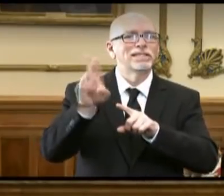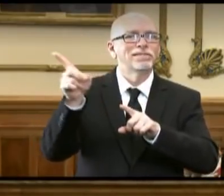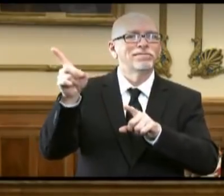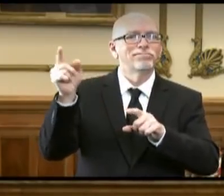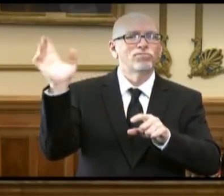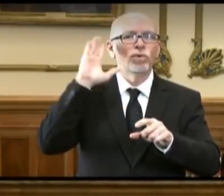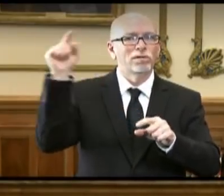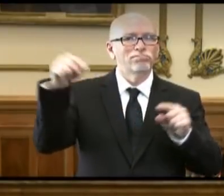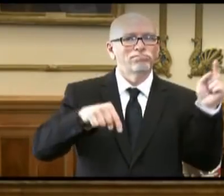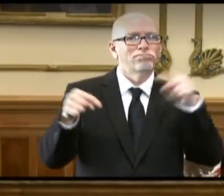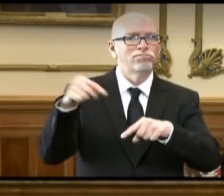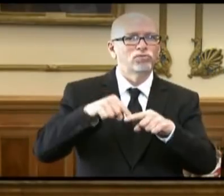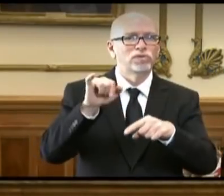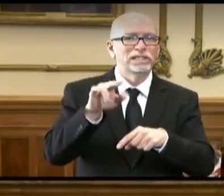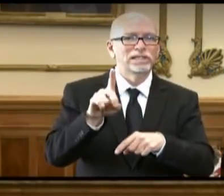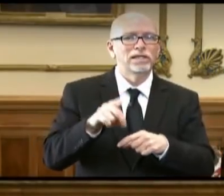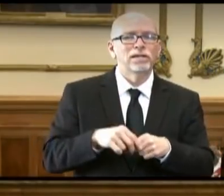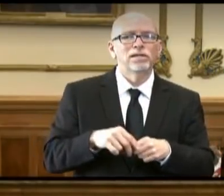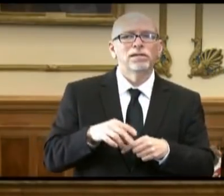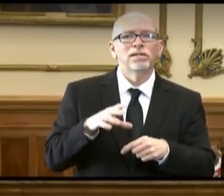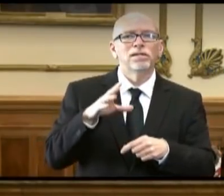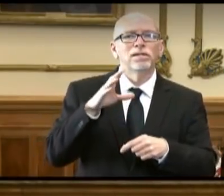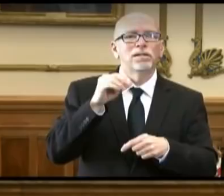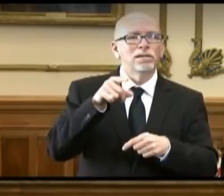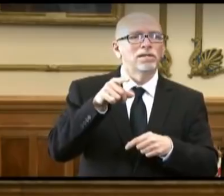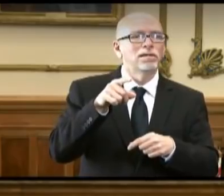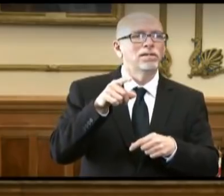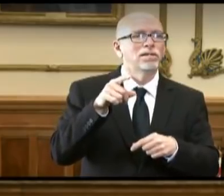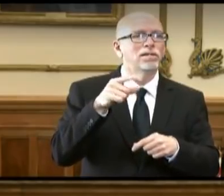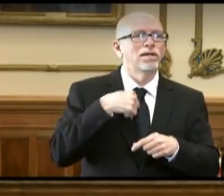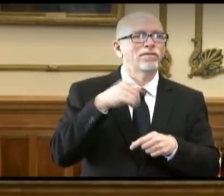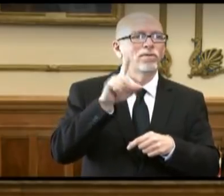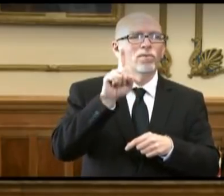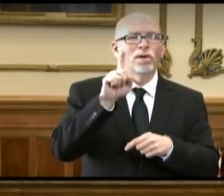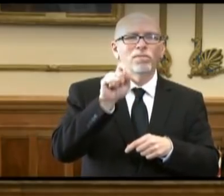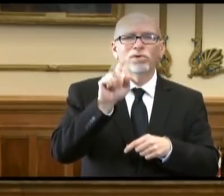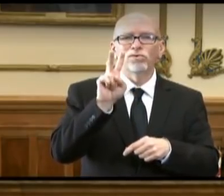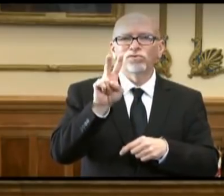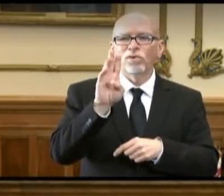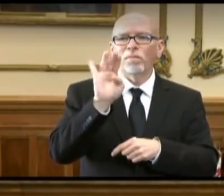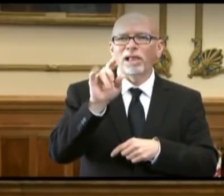TO THE STATE OF INDIANA, 81 DIFFERENT BUSINESSES THAT HAVE